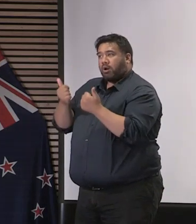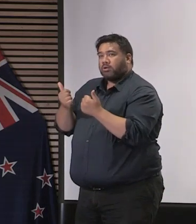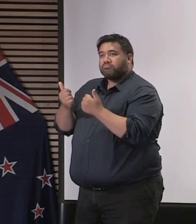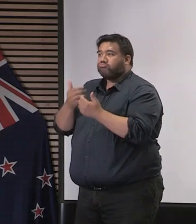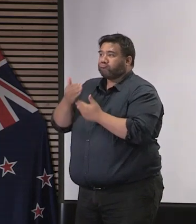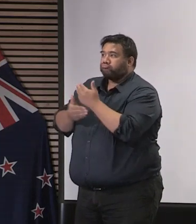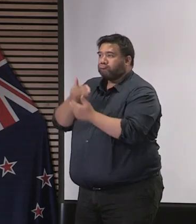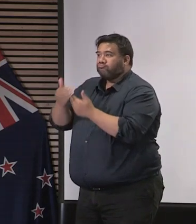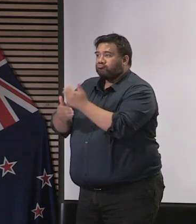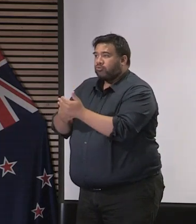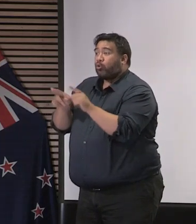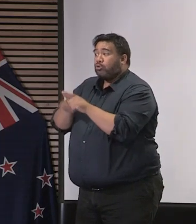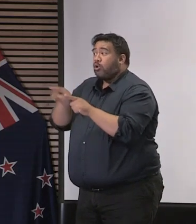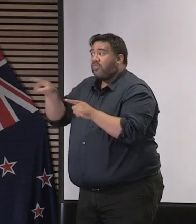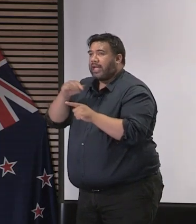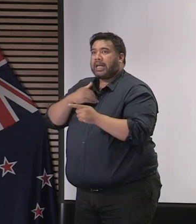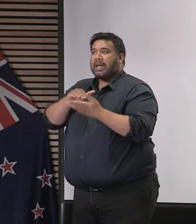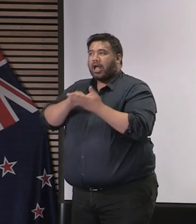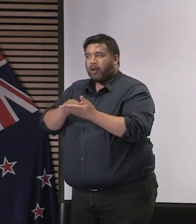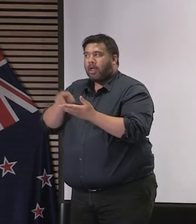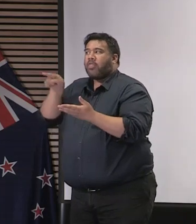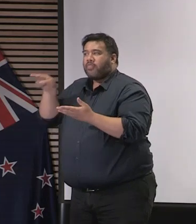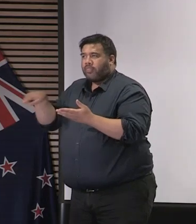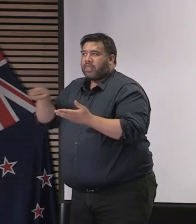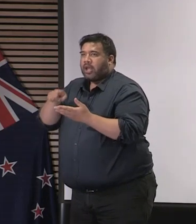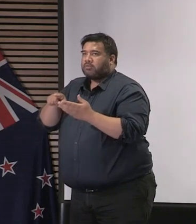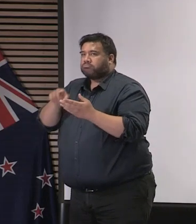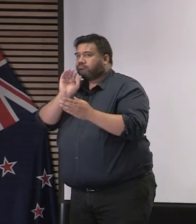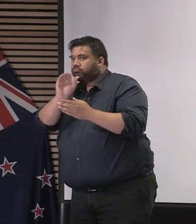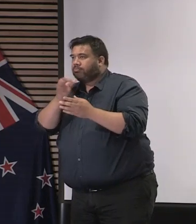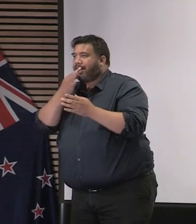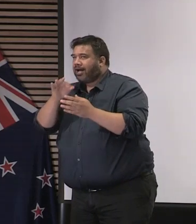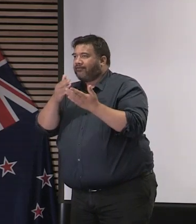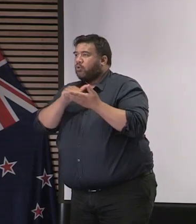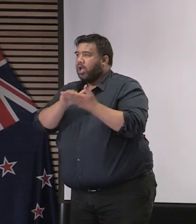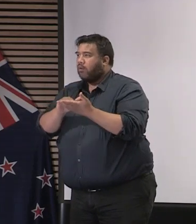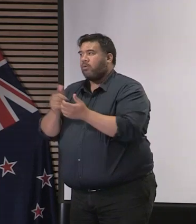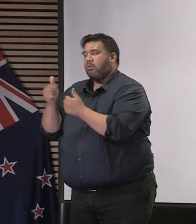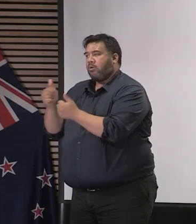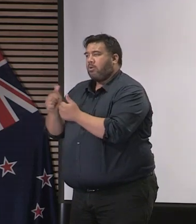most of our over 70s are managing in self-isolation and if they do need help, they're